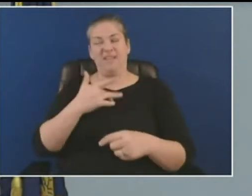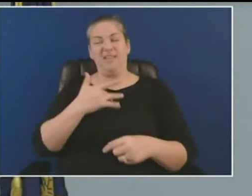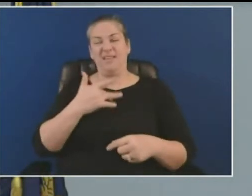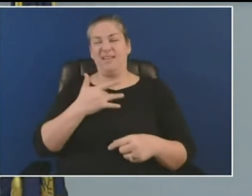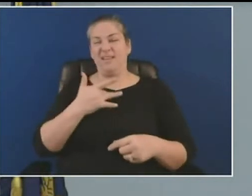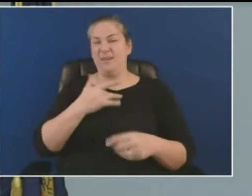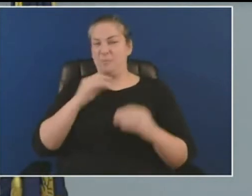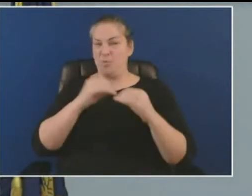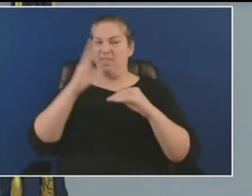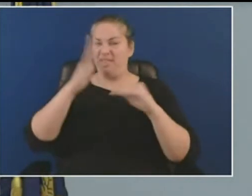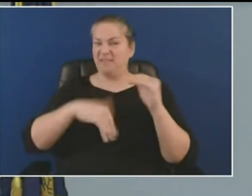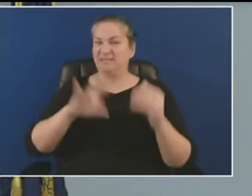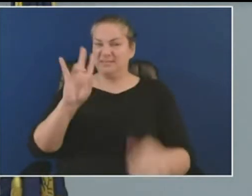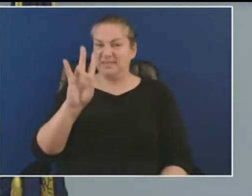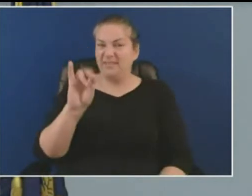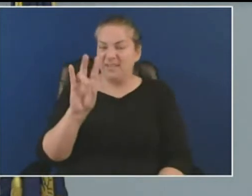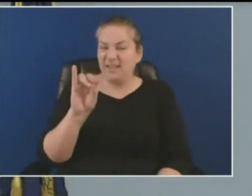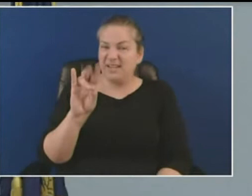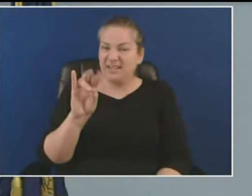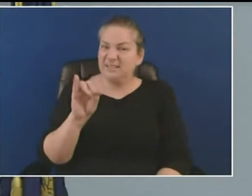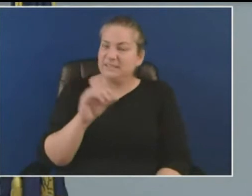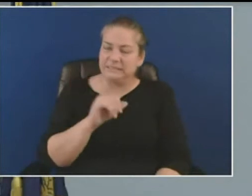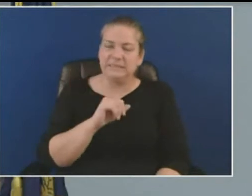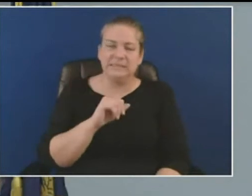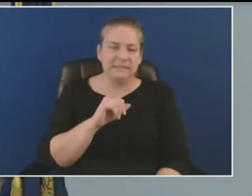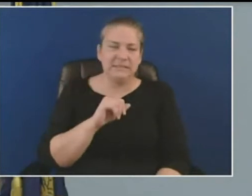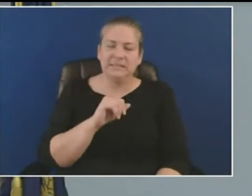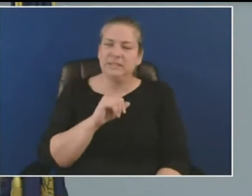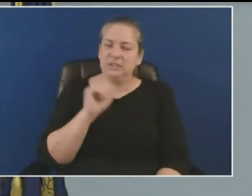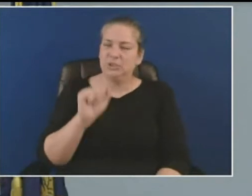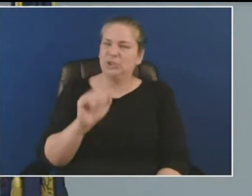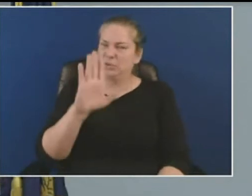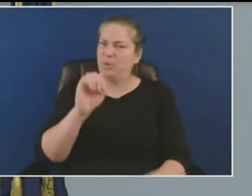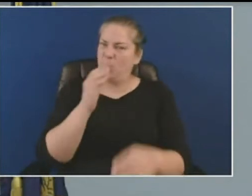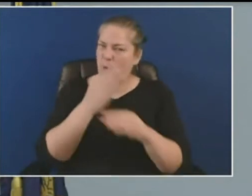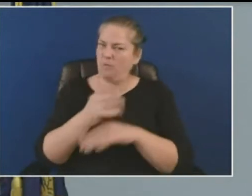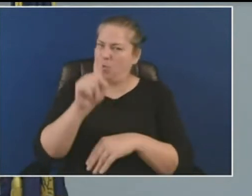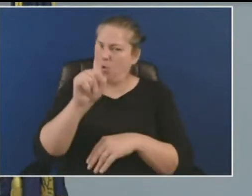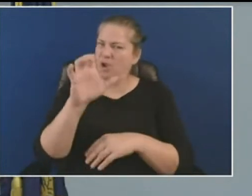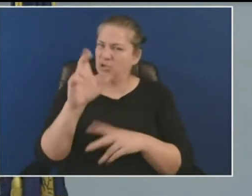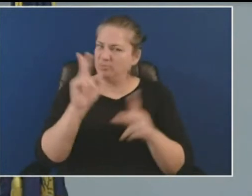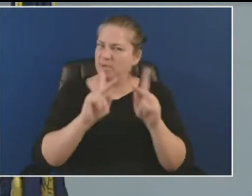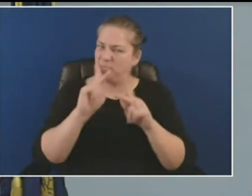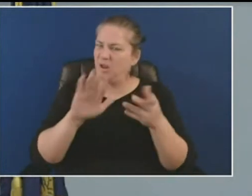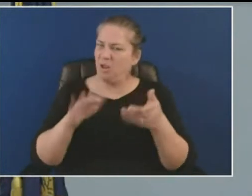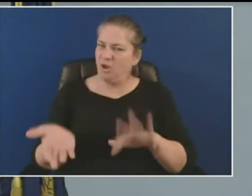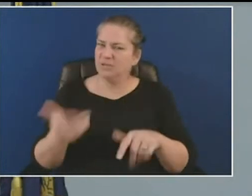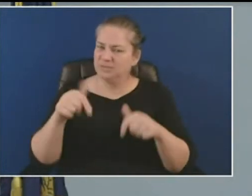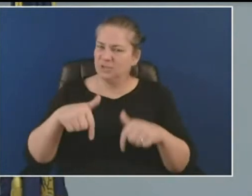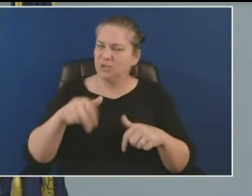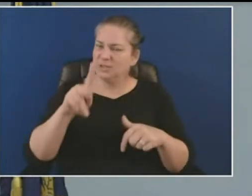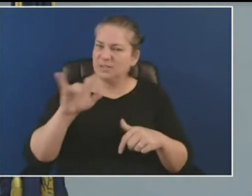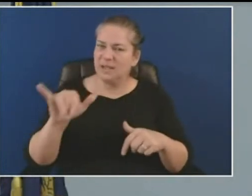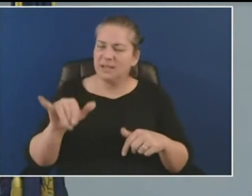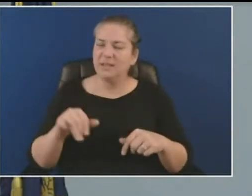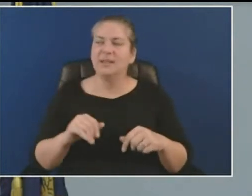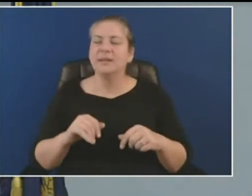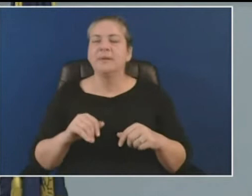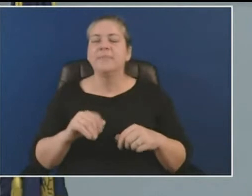It is very likely going to be over 100 people lost here in Kentucky. Work with your local Emergency